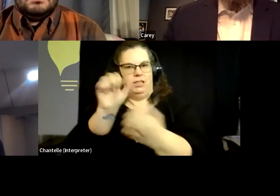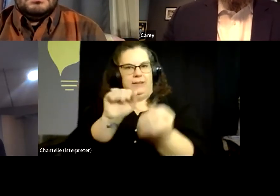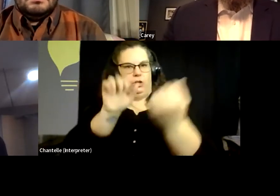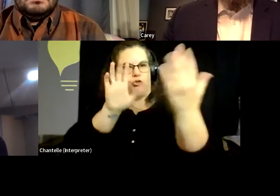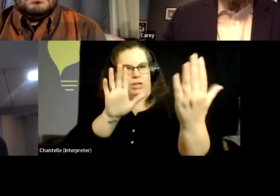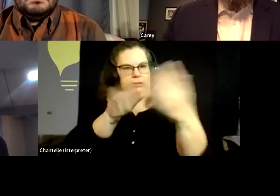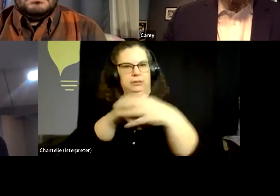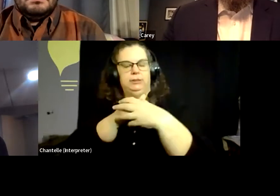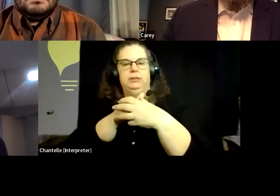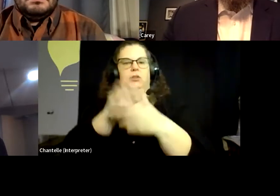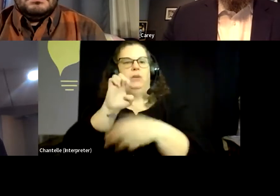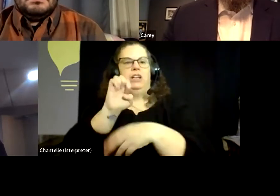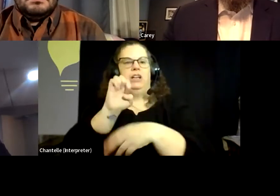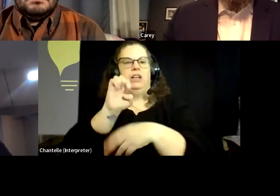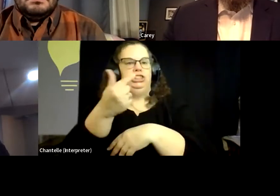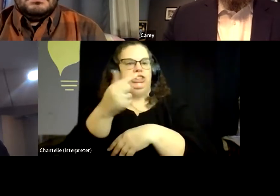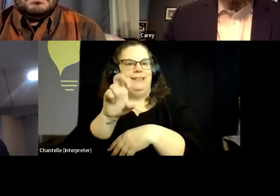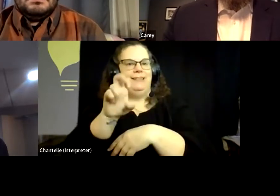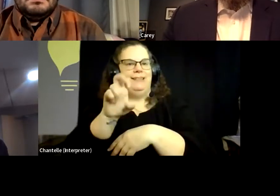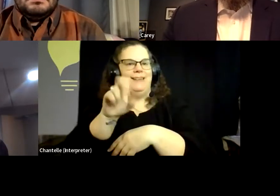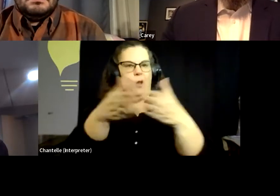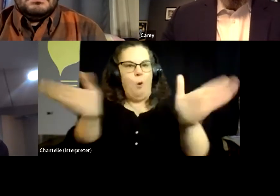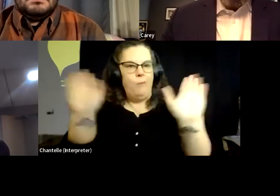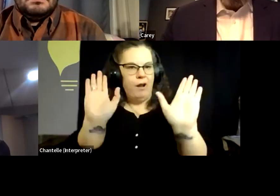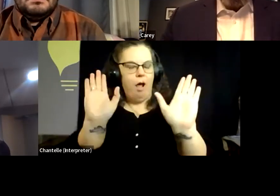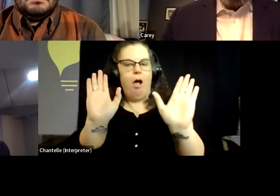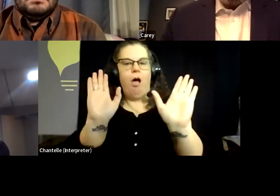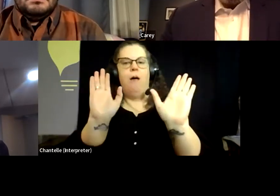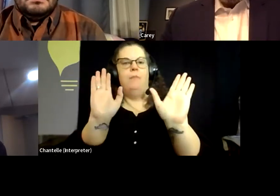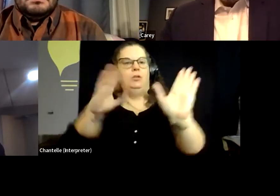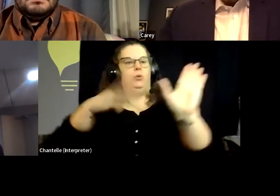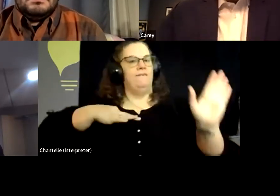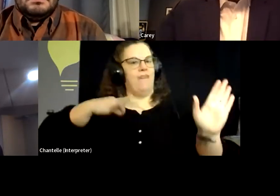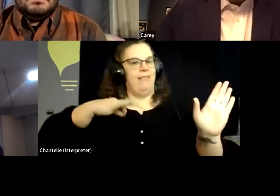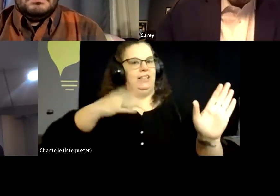our ERG net not just employees, but the volunteers of the "Y" to give them a